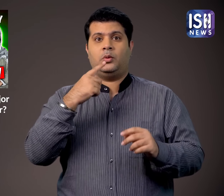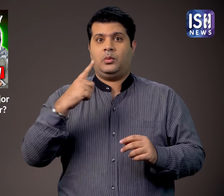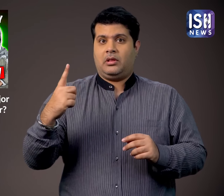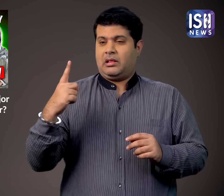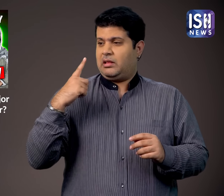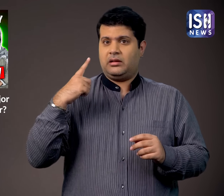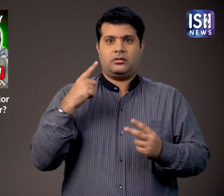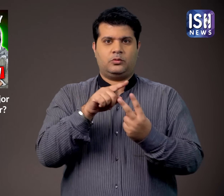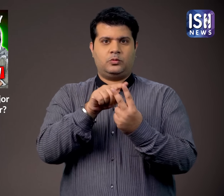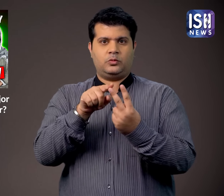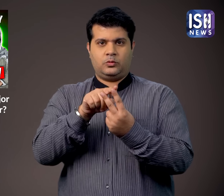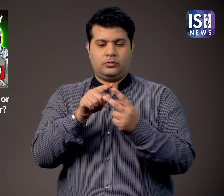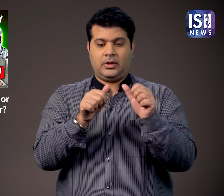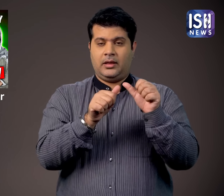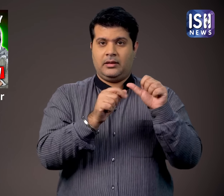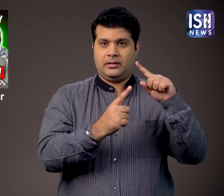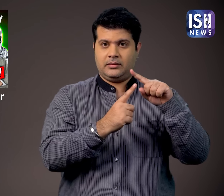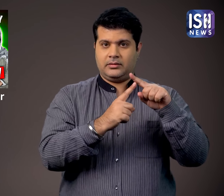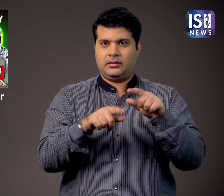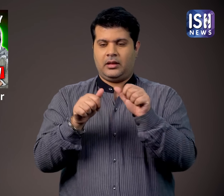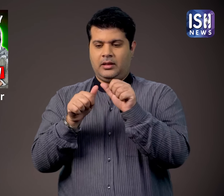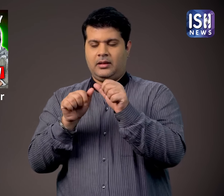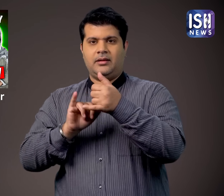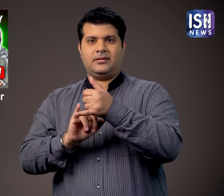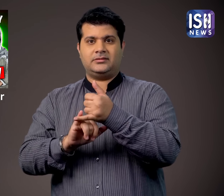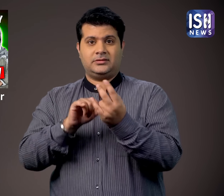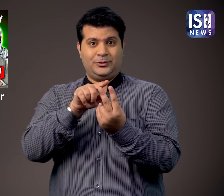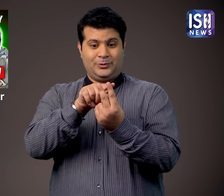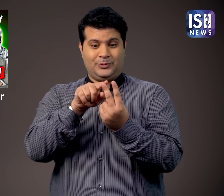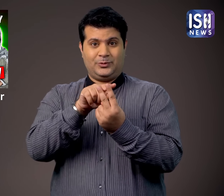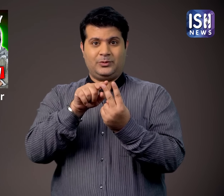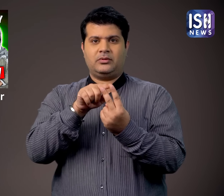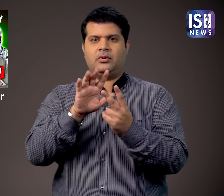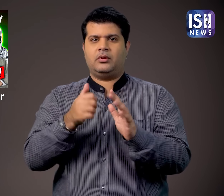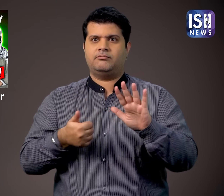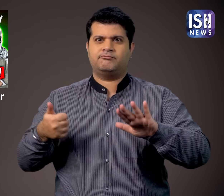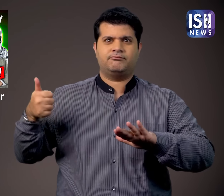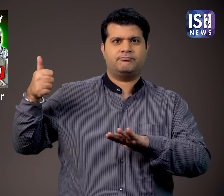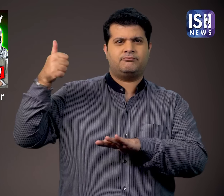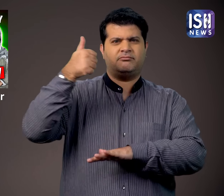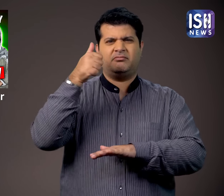Abu Torara and Abu Sabzar were the main commanders.